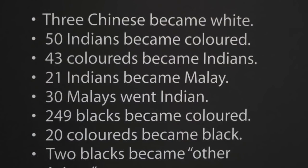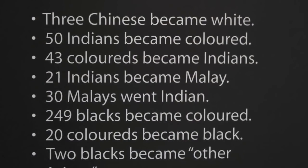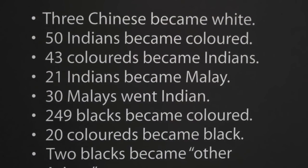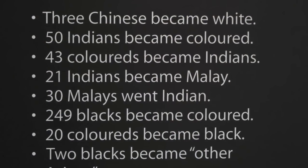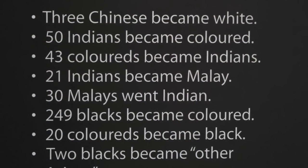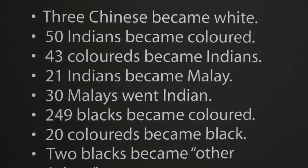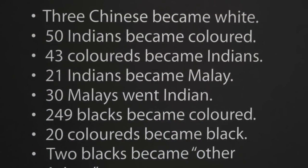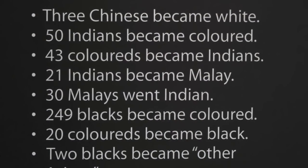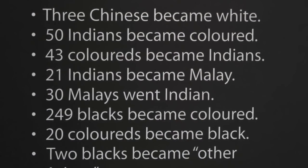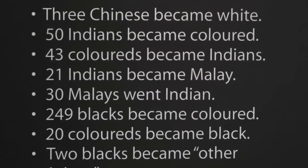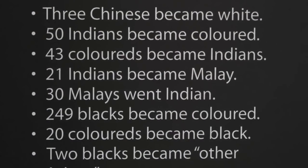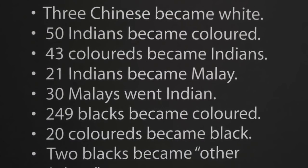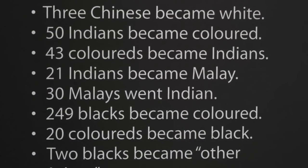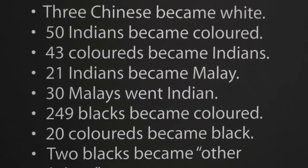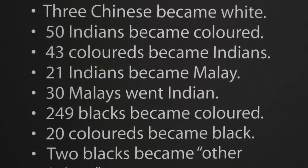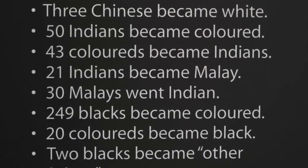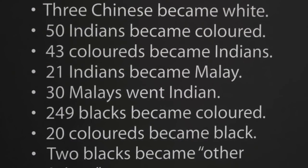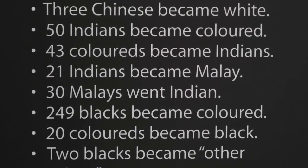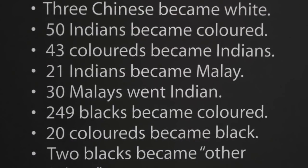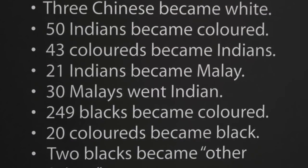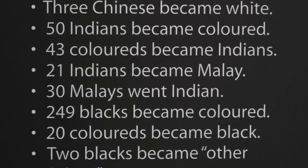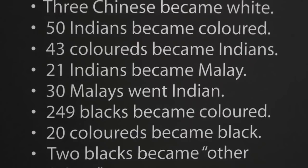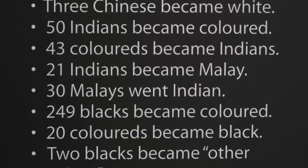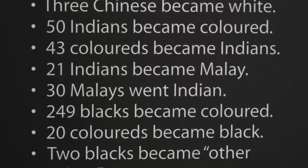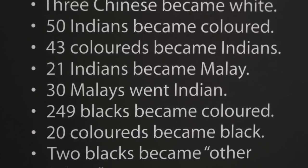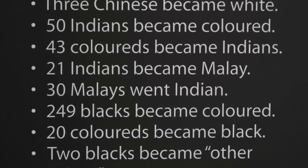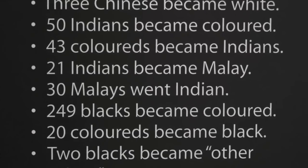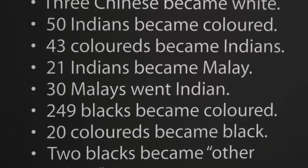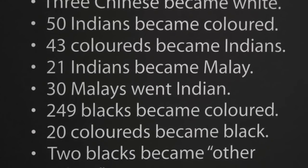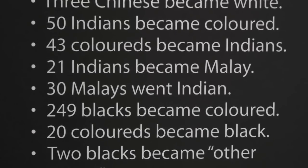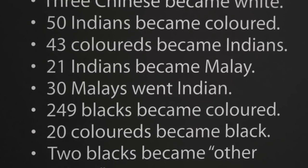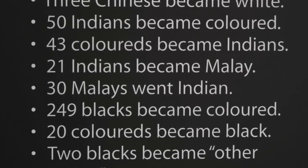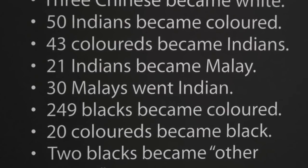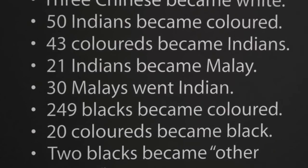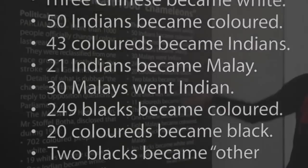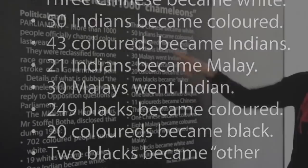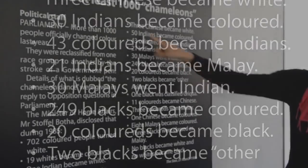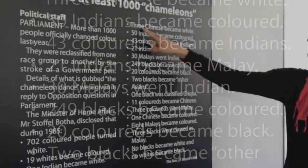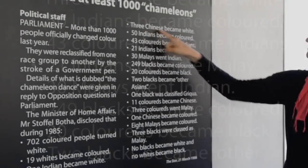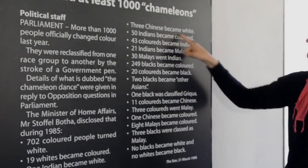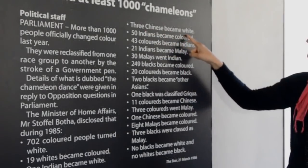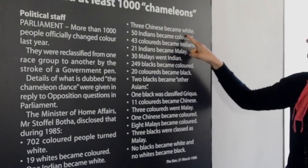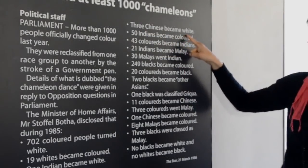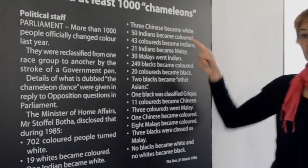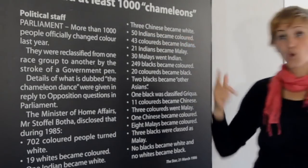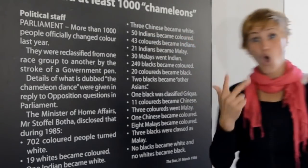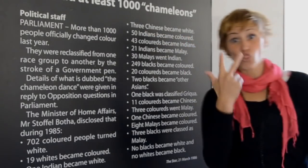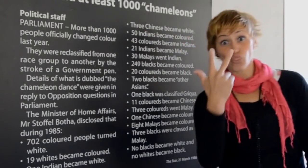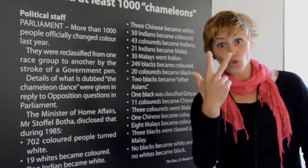Look at this list.